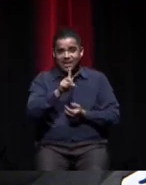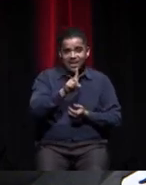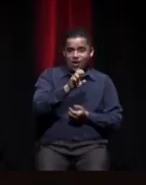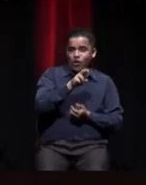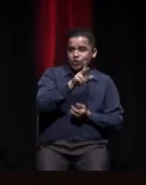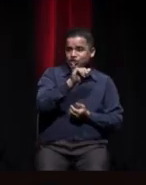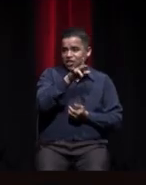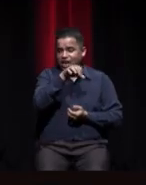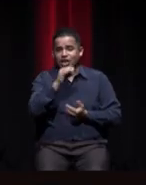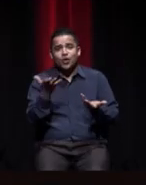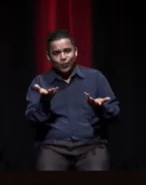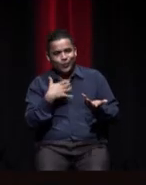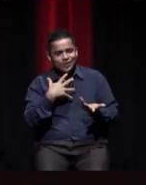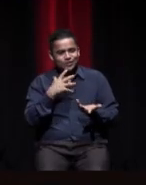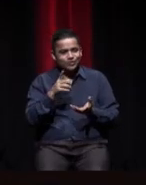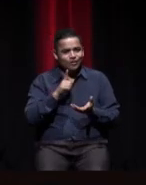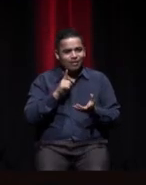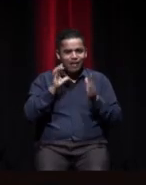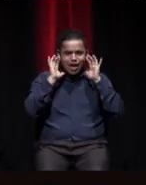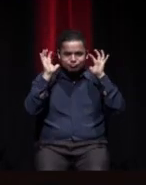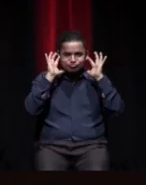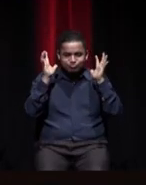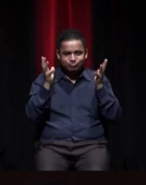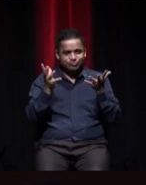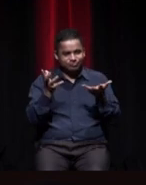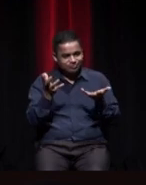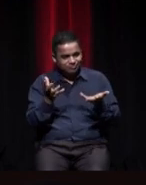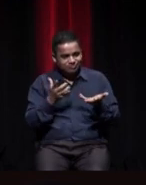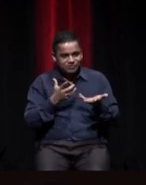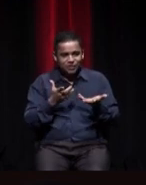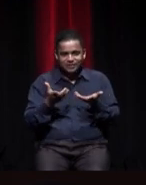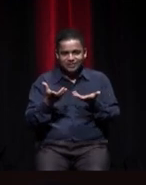This creates aggressiveness in our relations,